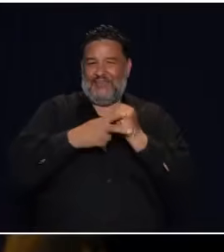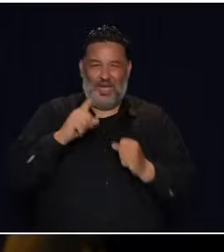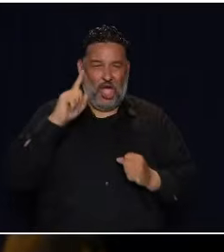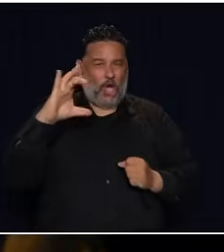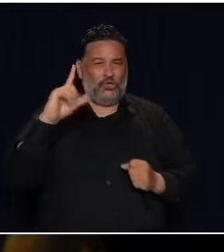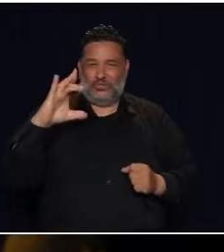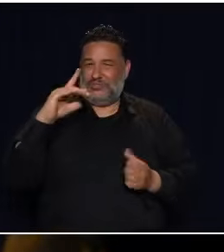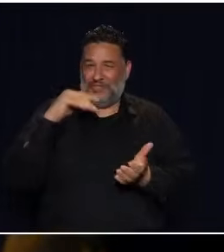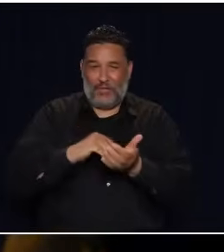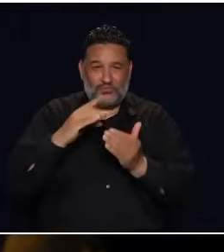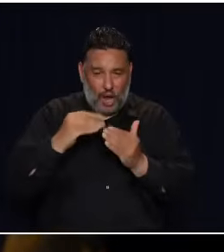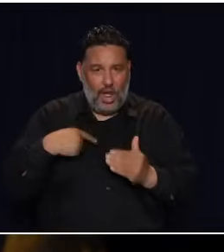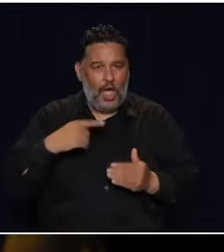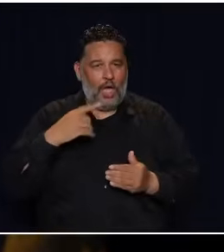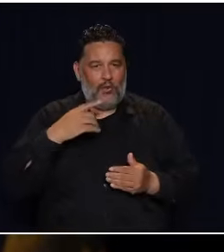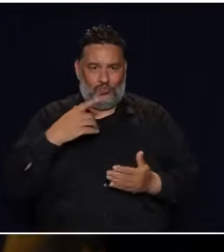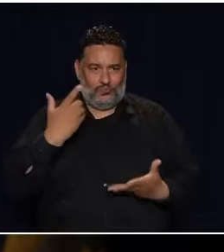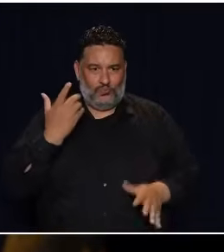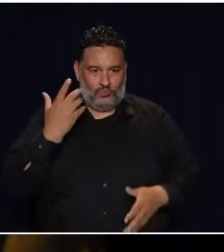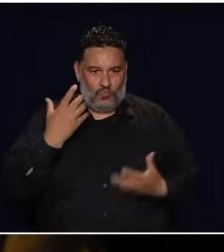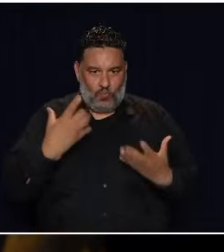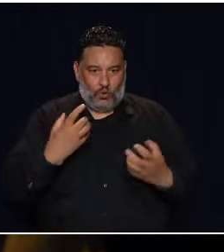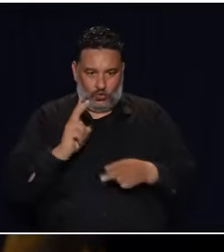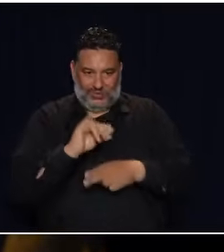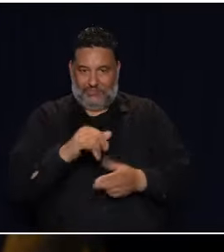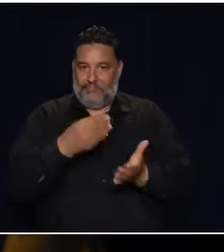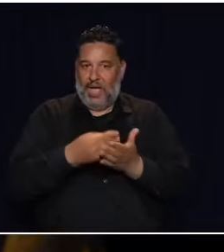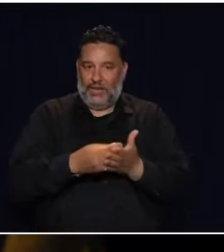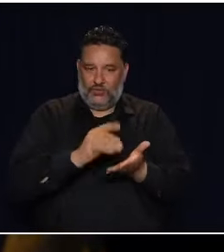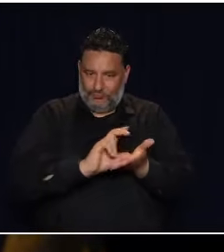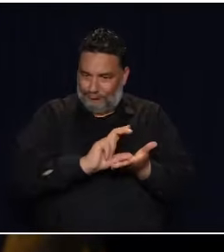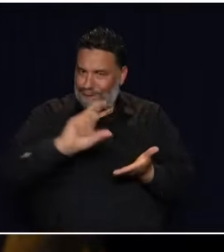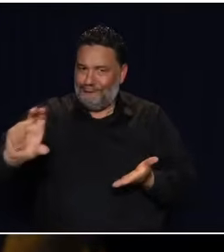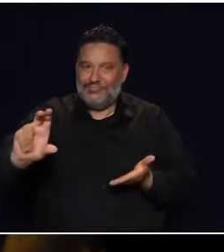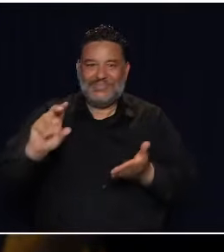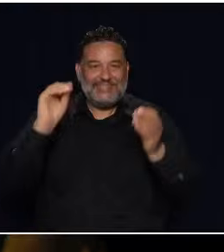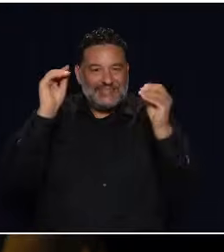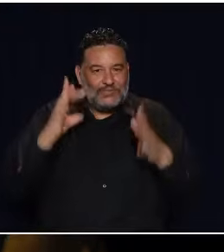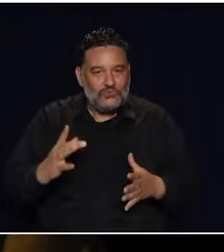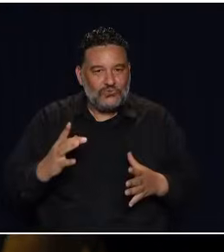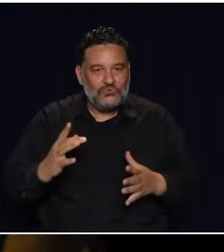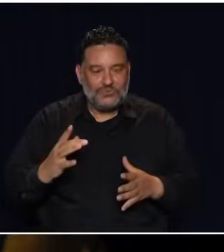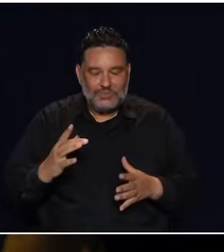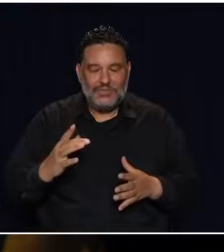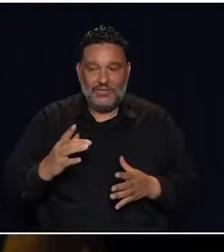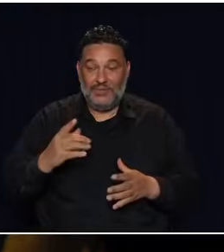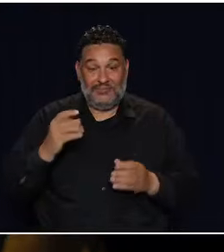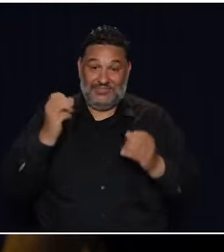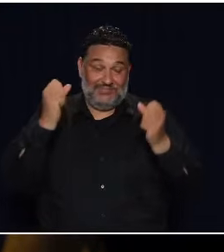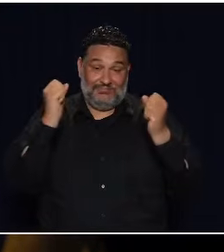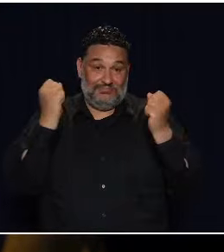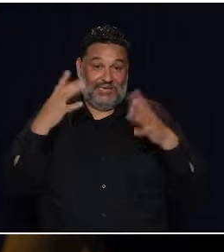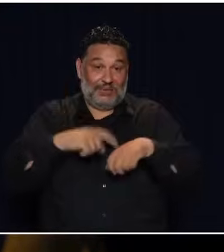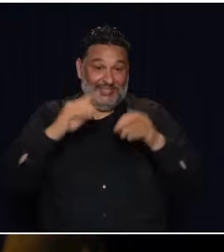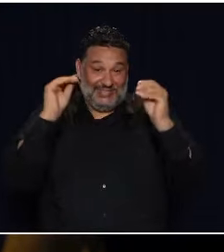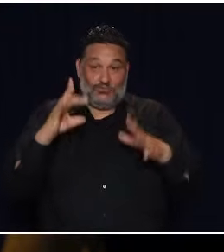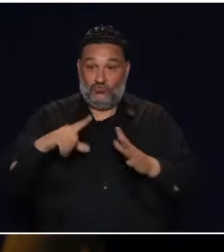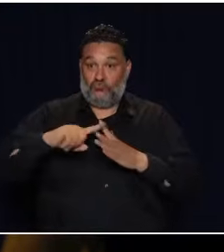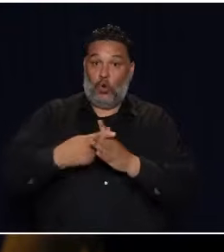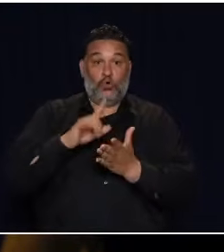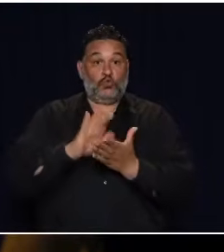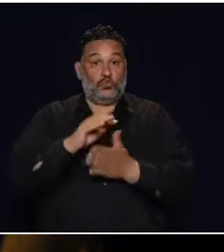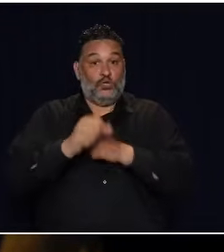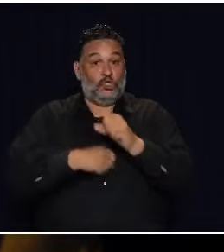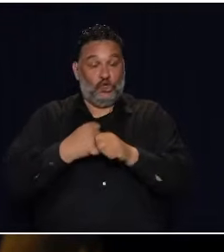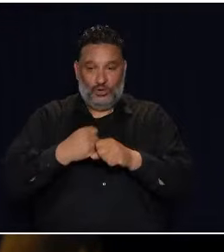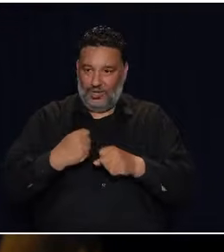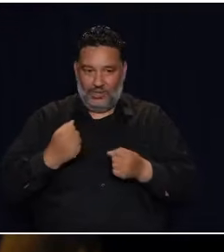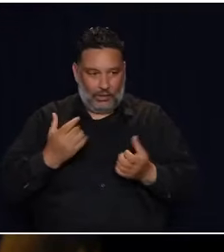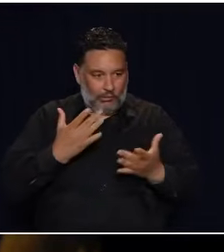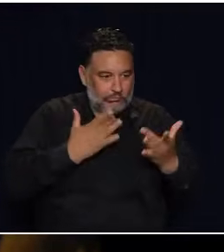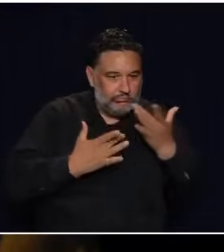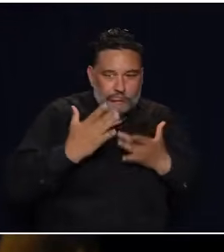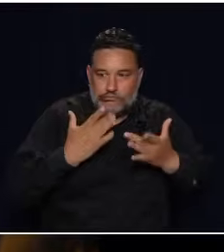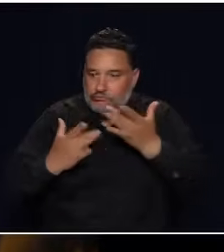IS THE TEACHER EMPOWERMENT LINE,